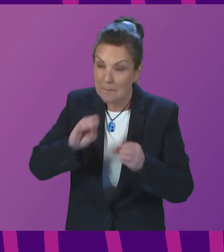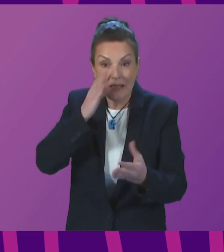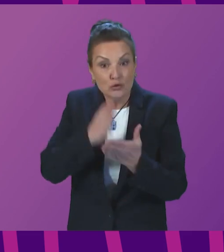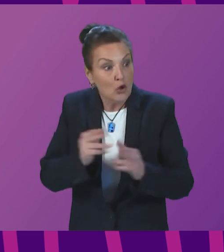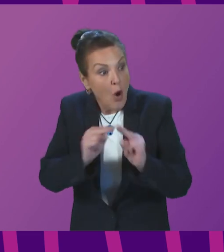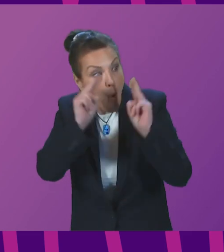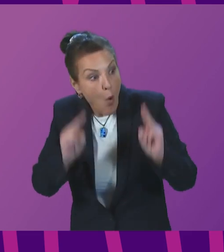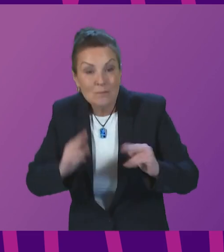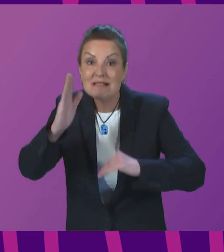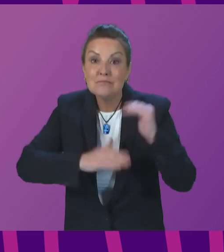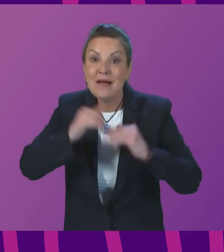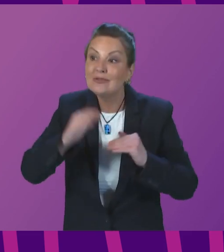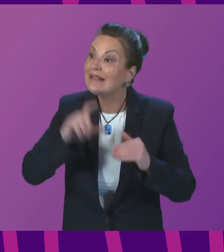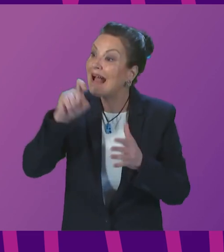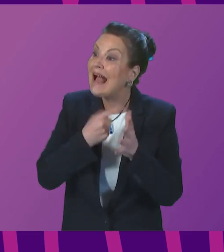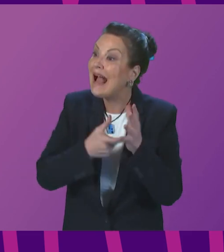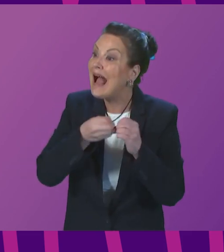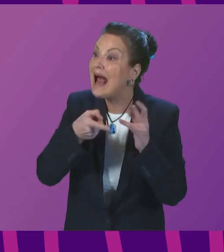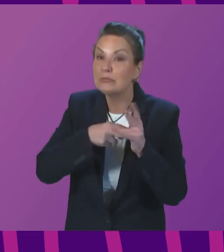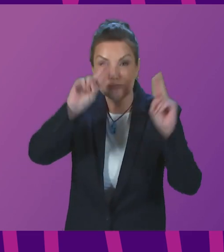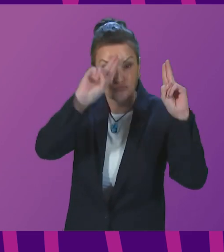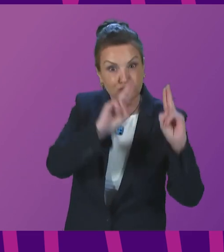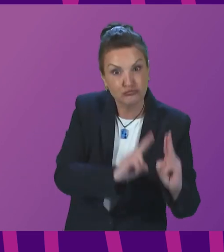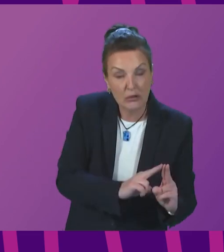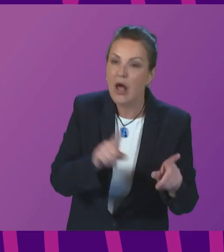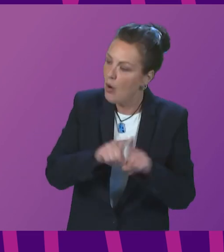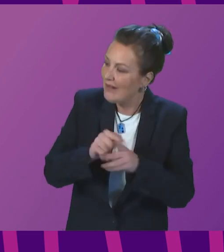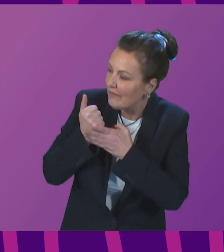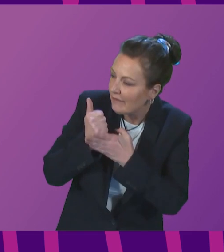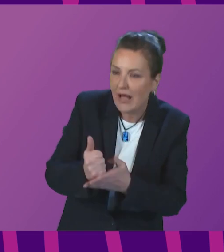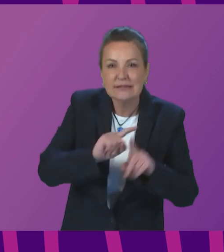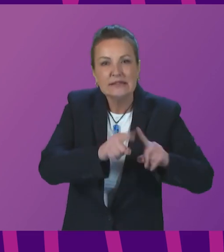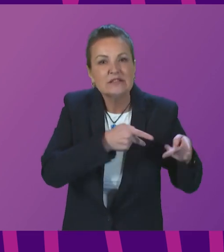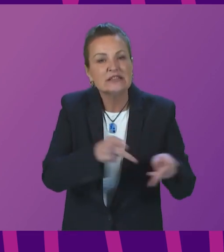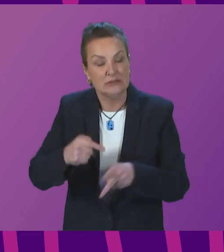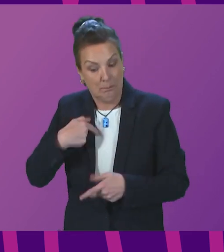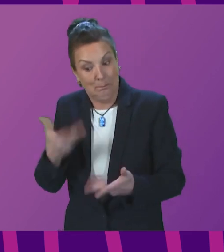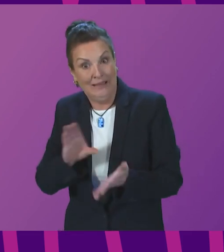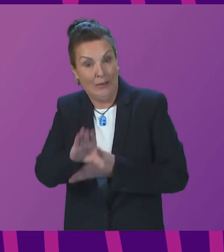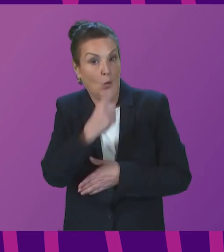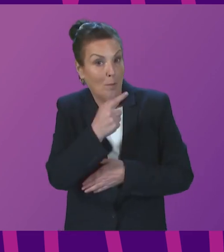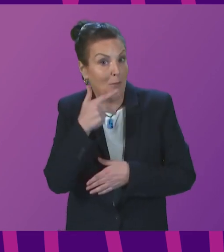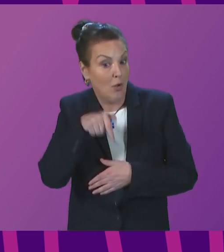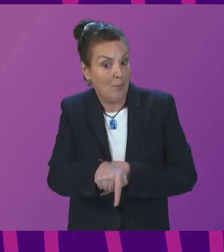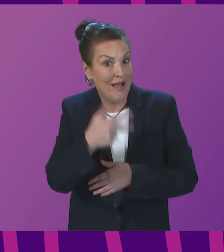and buildings, and we have enhanced support and advice schemes as part of the £1.8 billion investment over this parliamentary session.